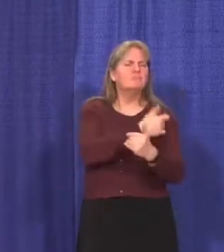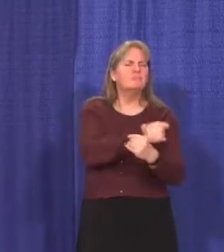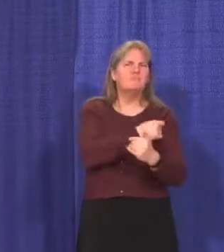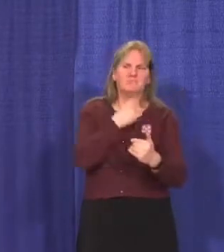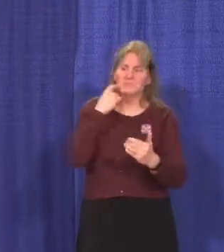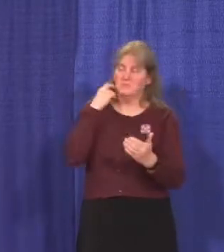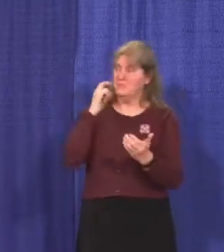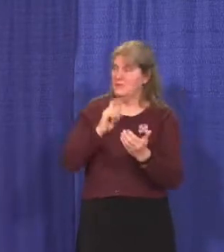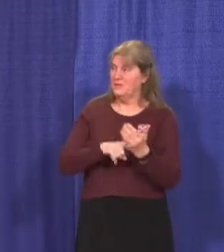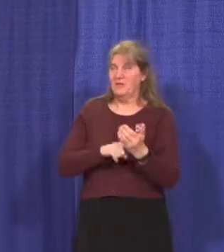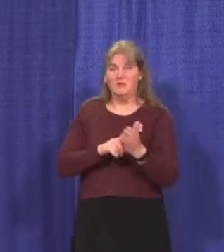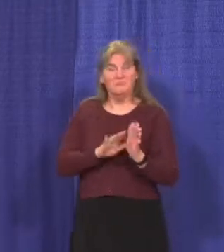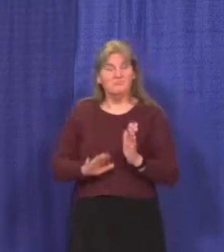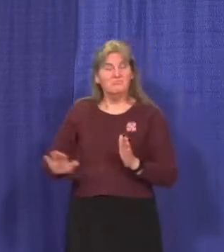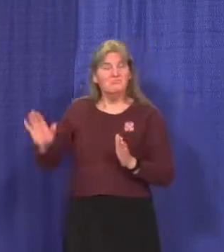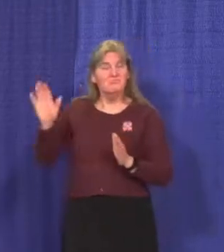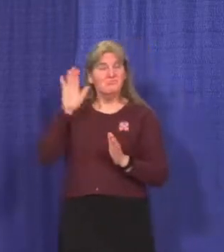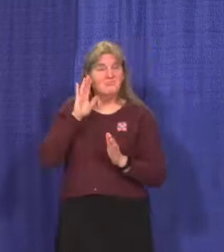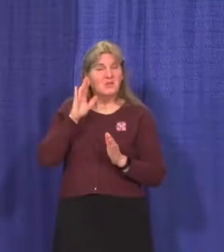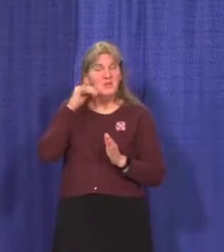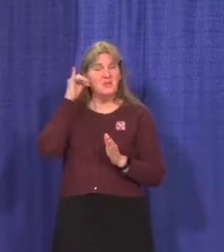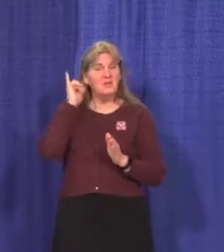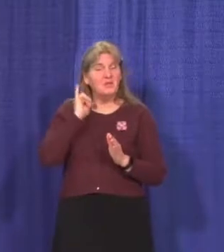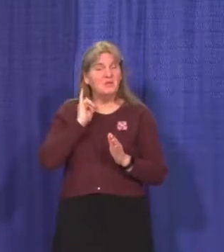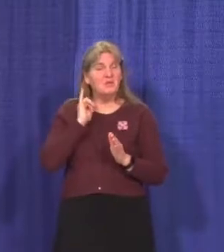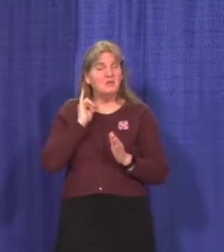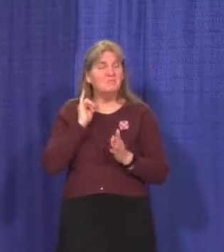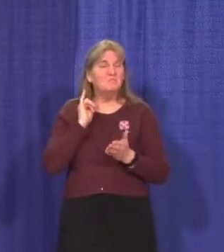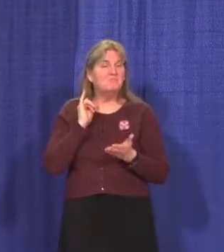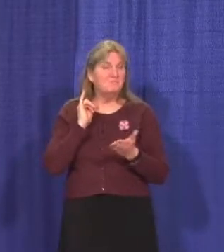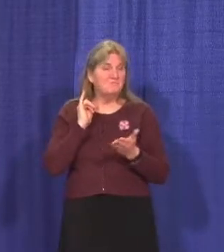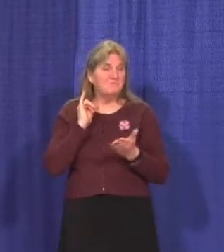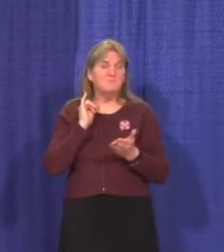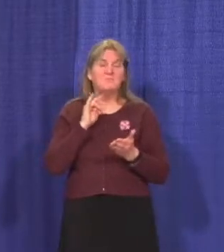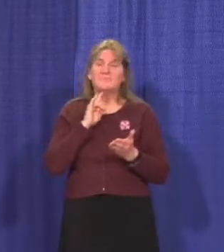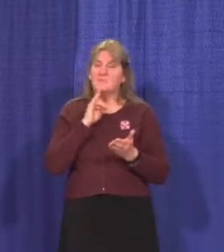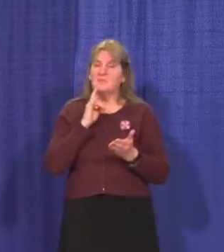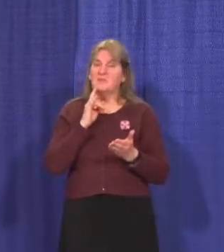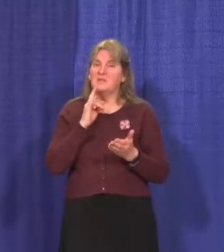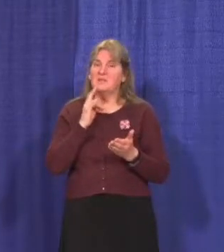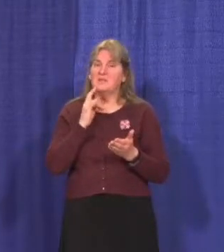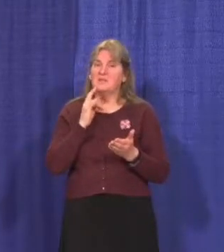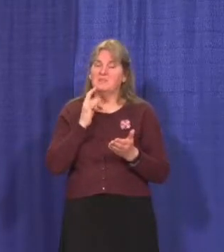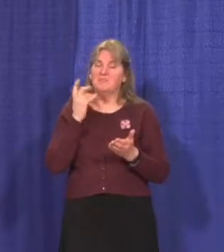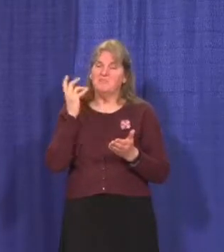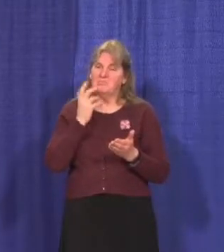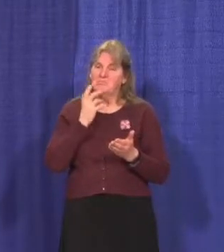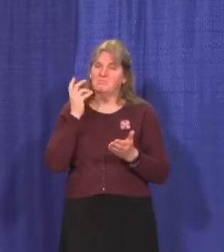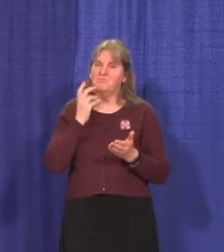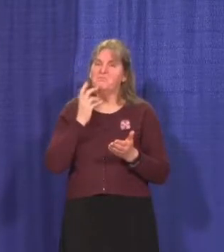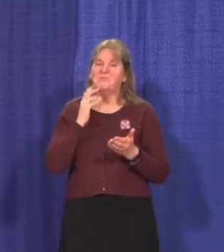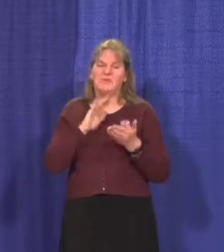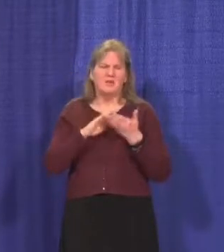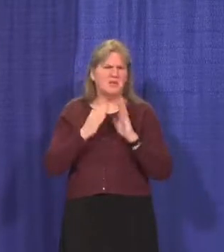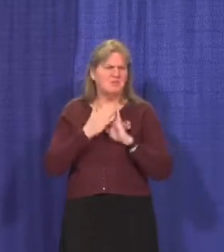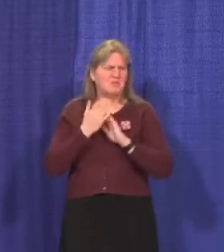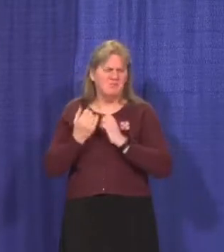Yukon amazing community support for herd immunity.